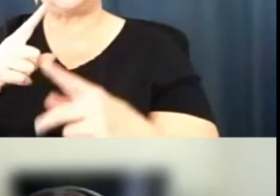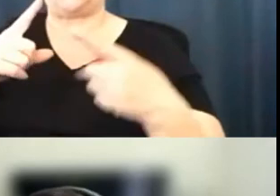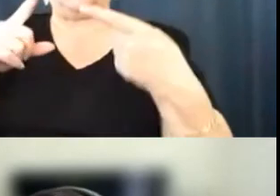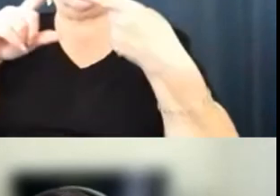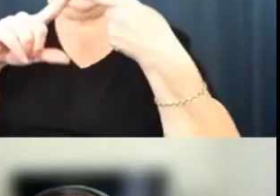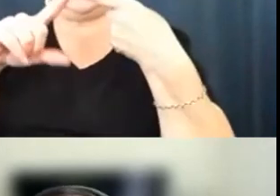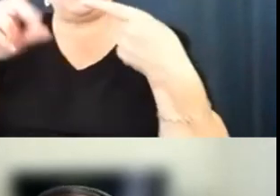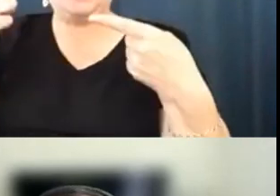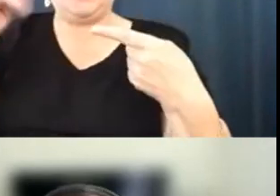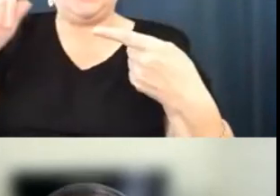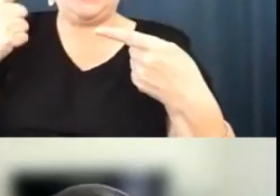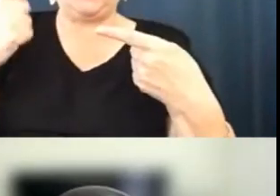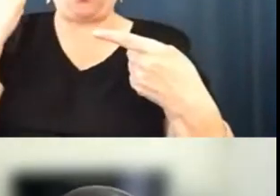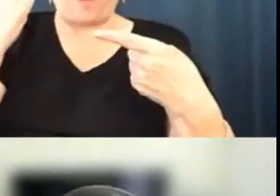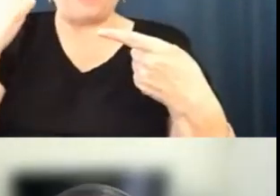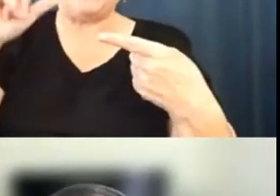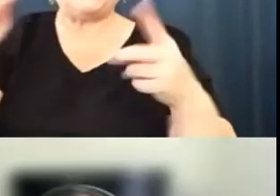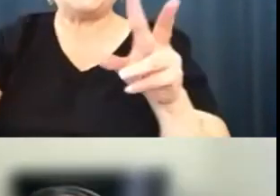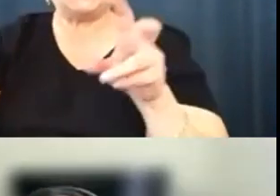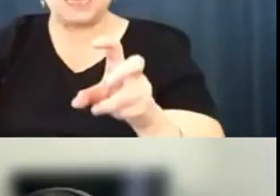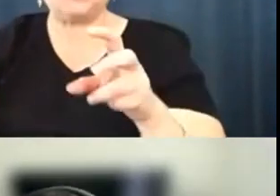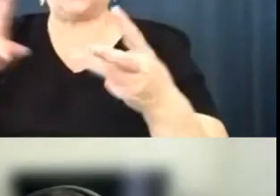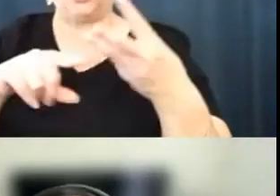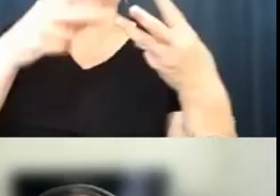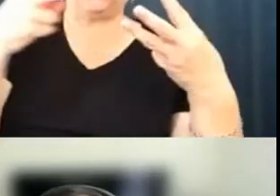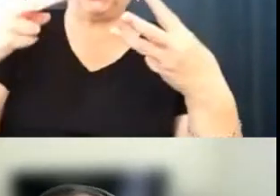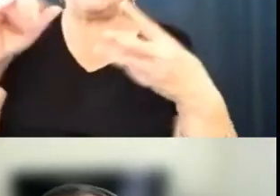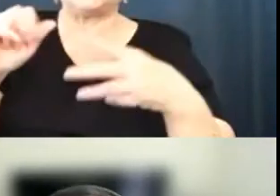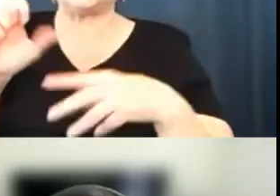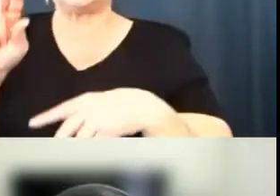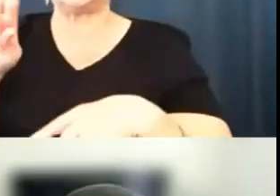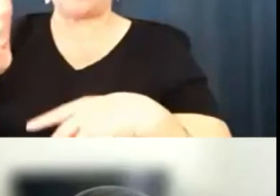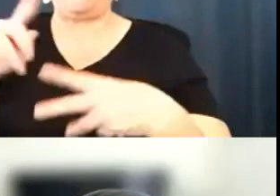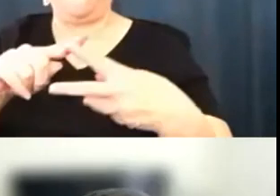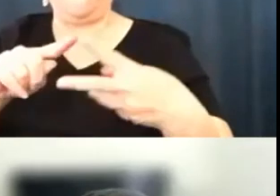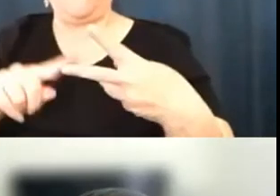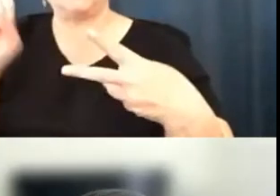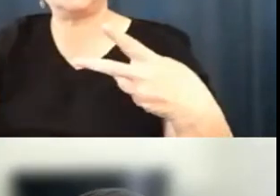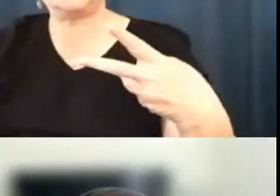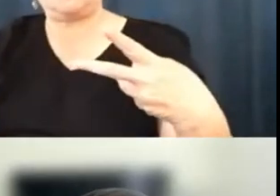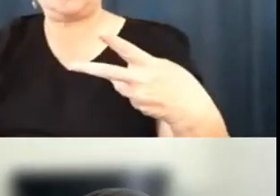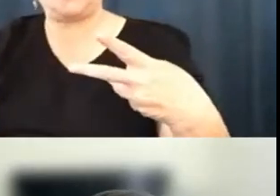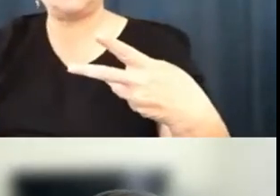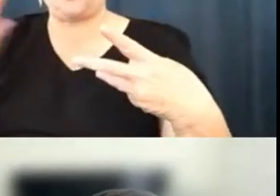it should describe the whole page. Heading level two should be the sub context. And then heading level three should be related